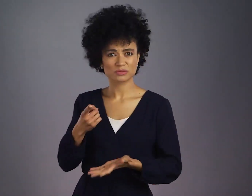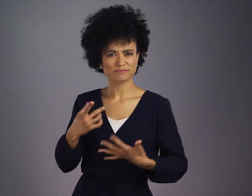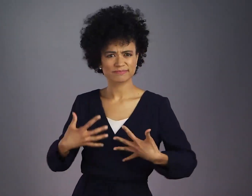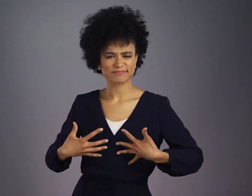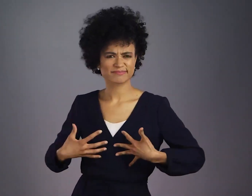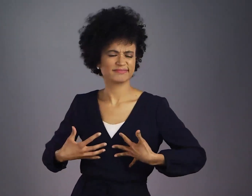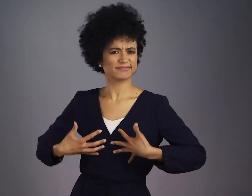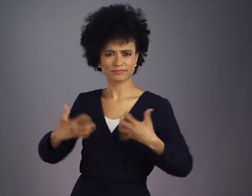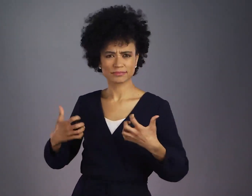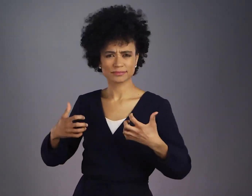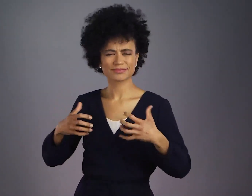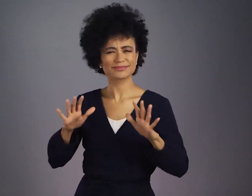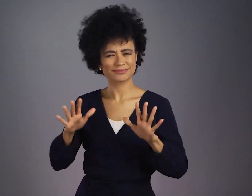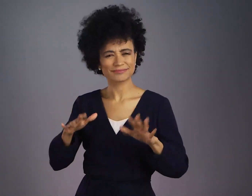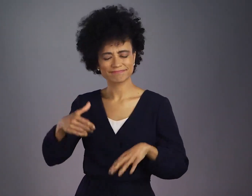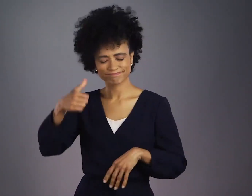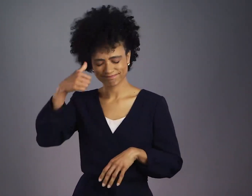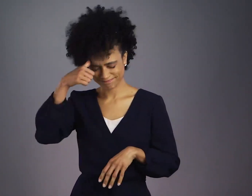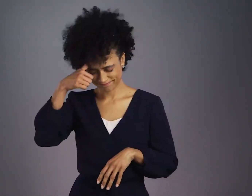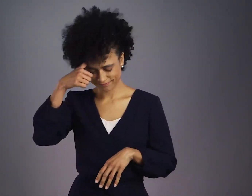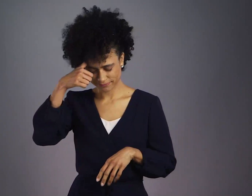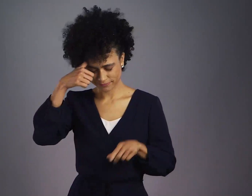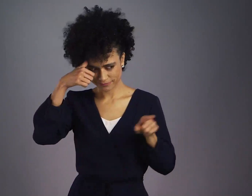When he angers you, remember that he is very ill.